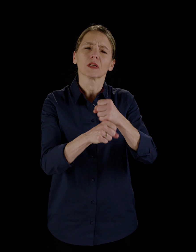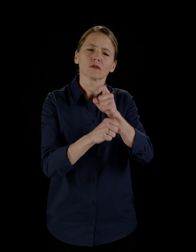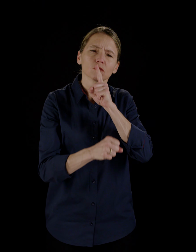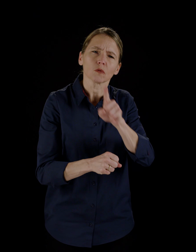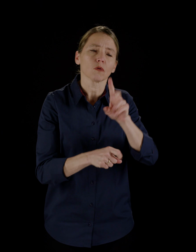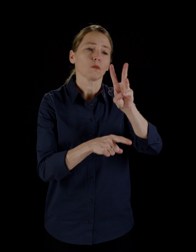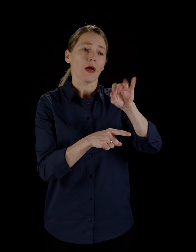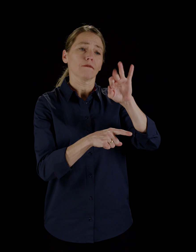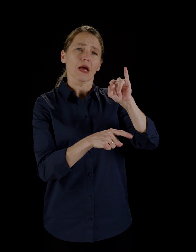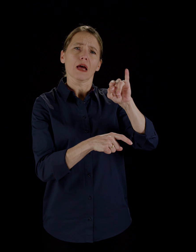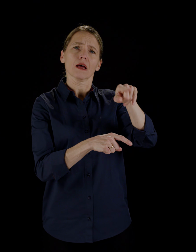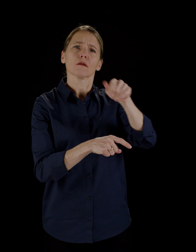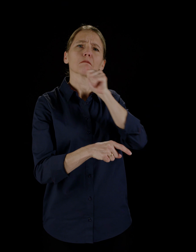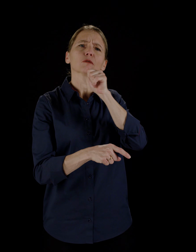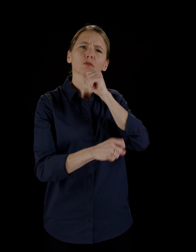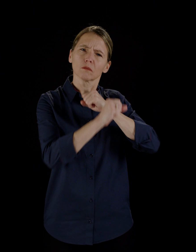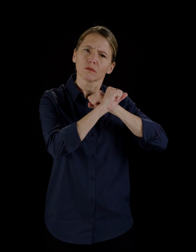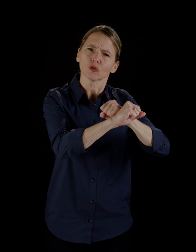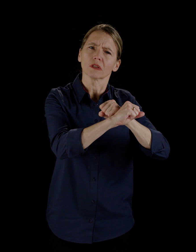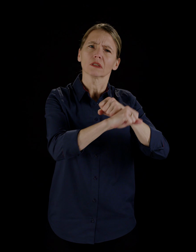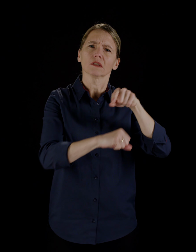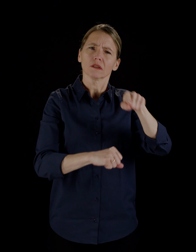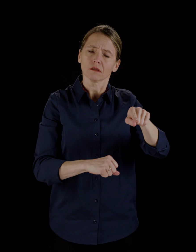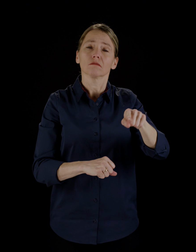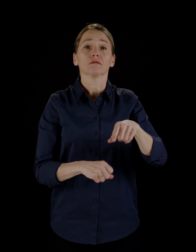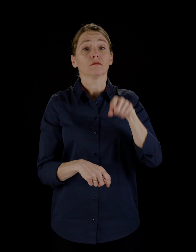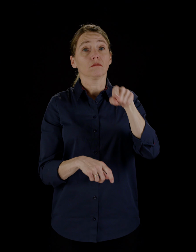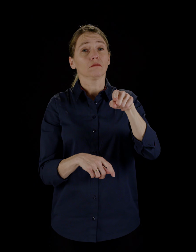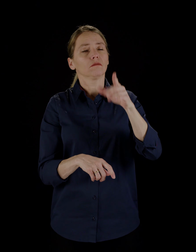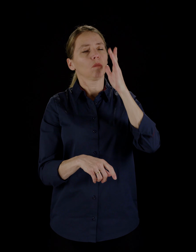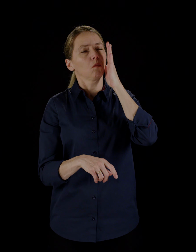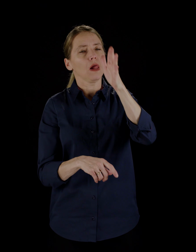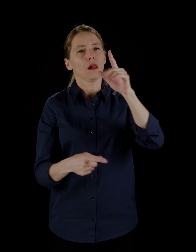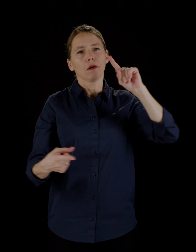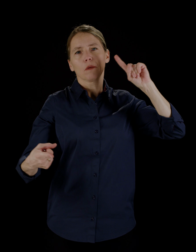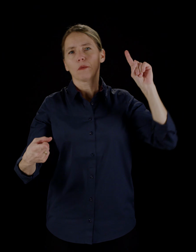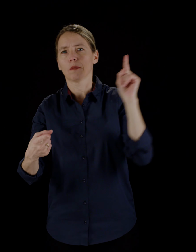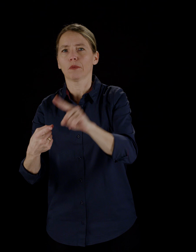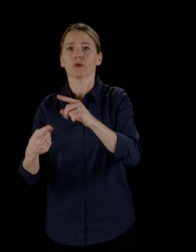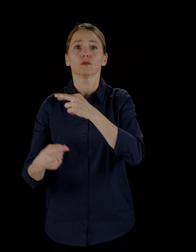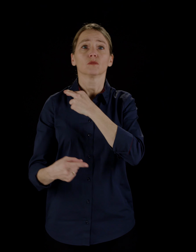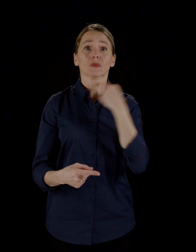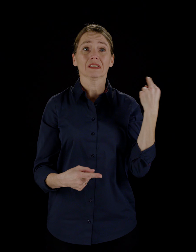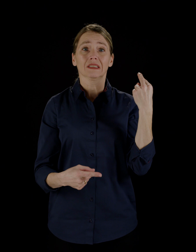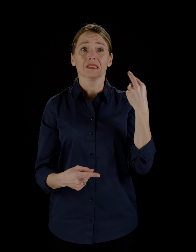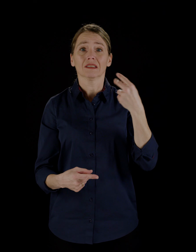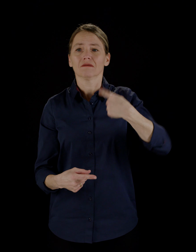Ensure Wi-Fi is password protected. This will lower the risk of unauthorized users being